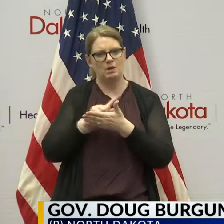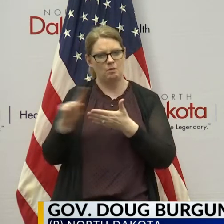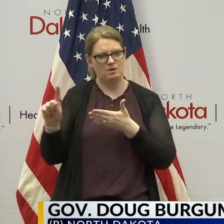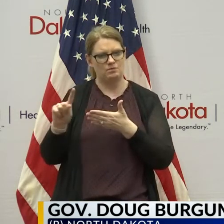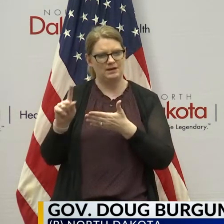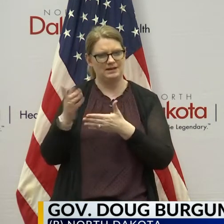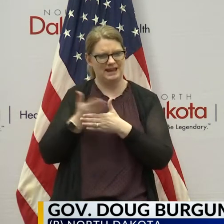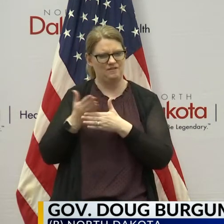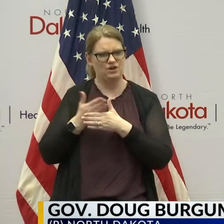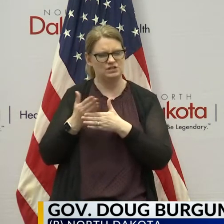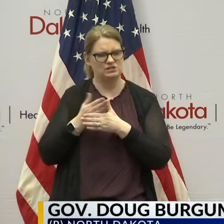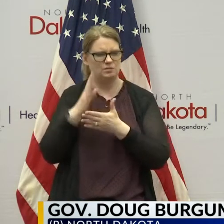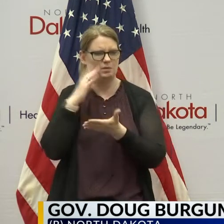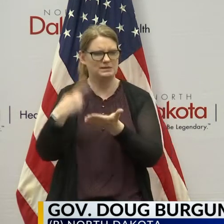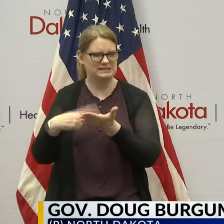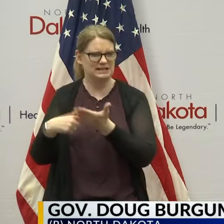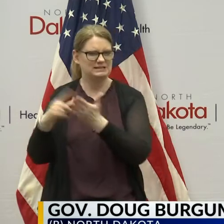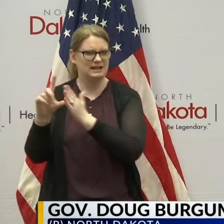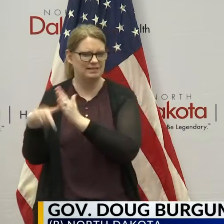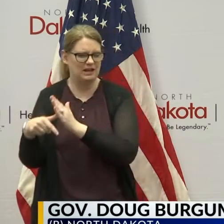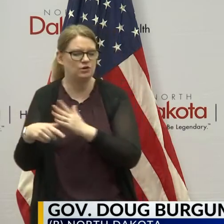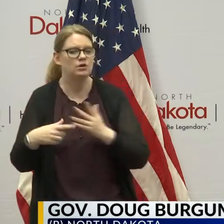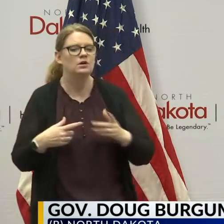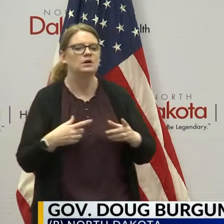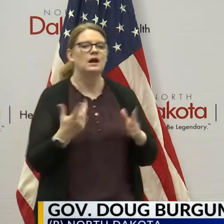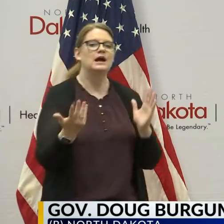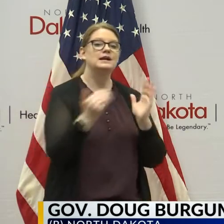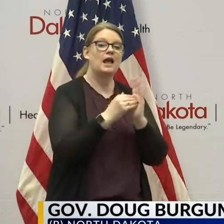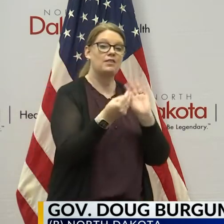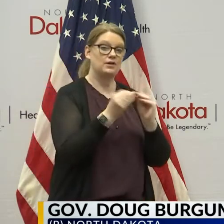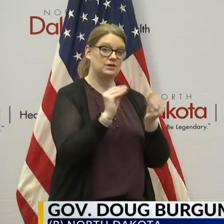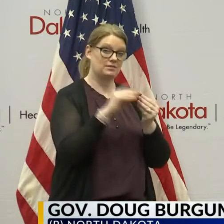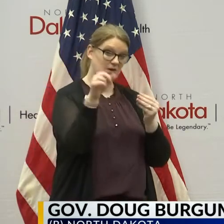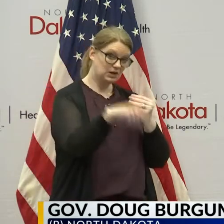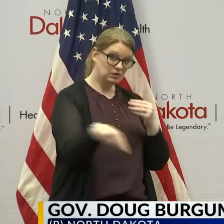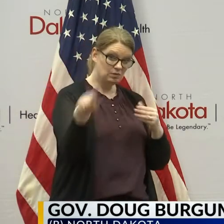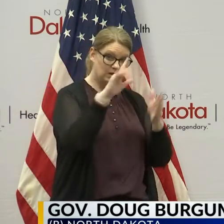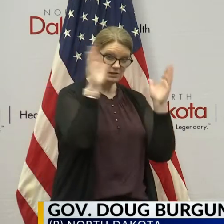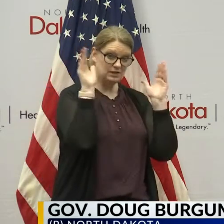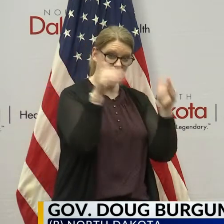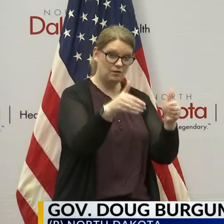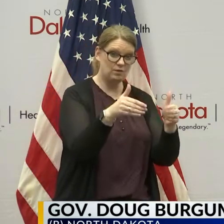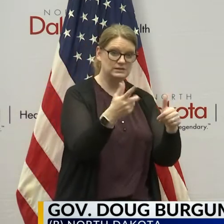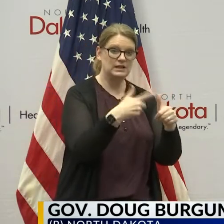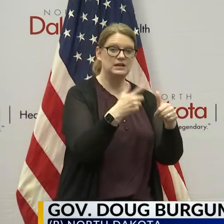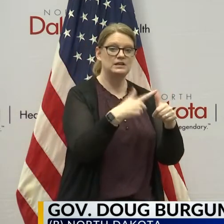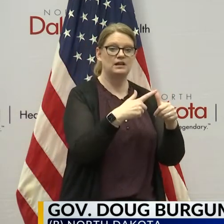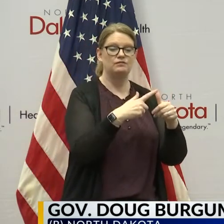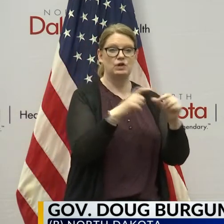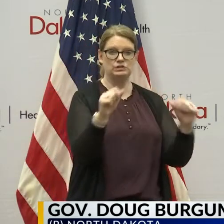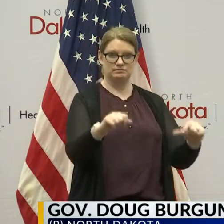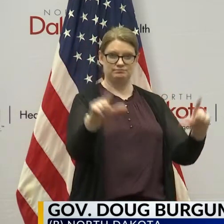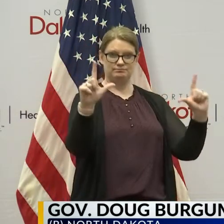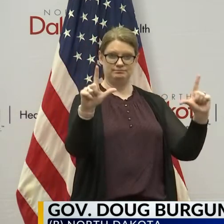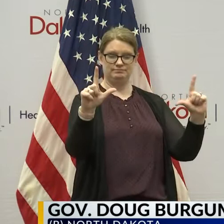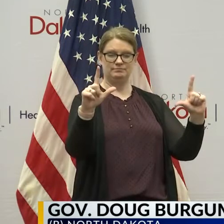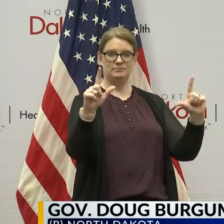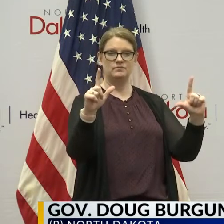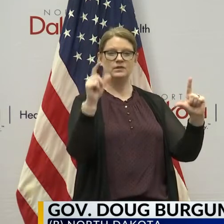THAT IS 2.4 POSITIVE RATE BELOW BOTH OUR THREE WEEK AND ONE WEEK TRAILING AVERAGE WHICH WE WILL TAKE A LOOK AT IN A MINUTE.